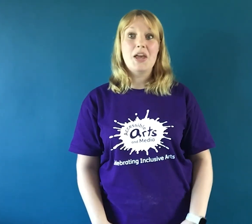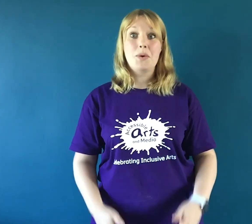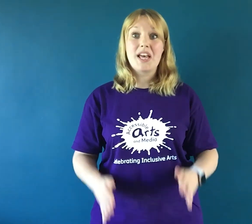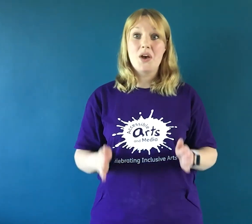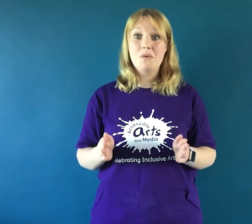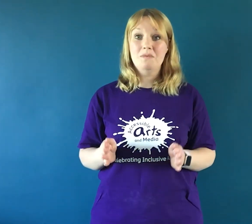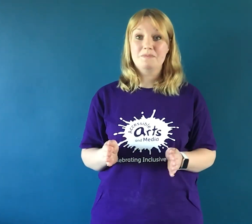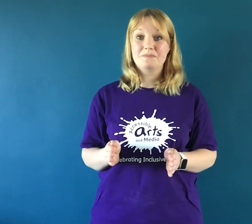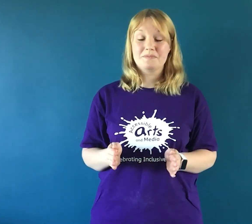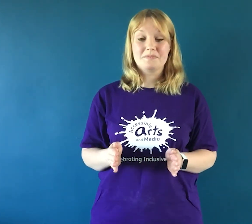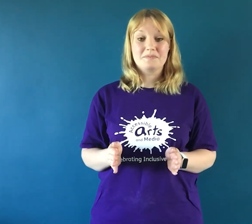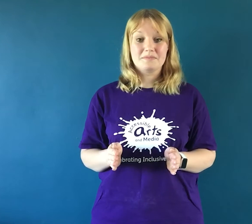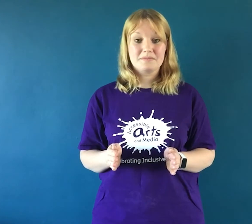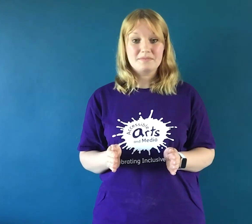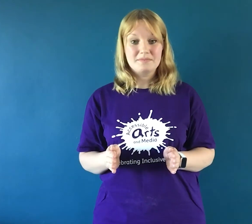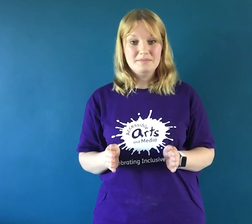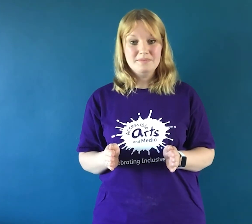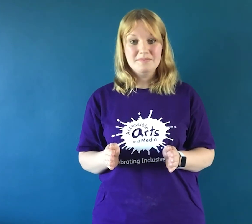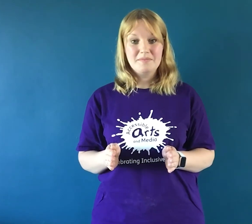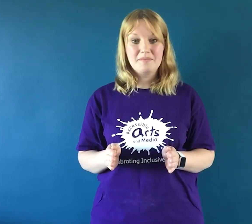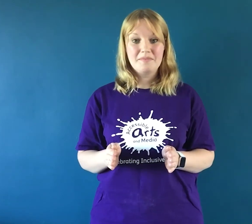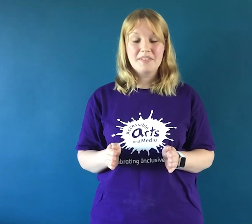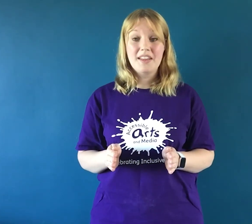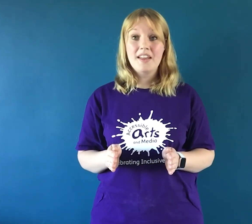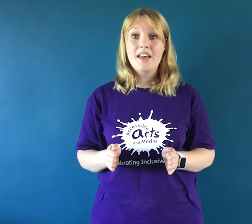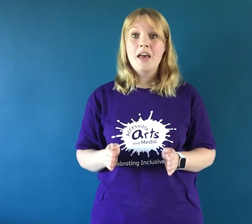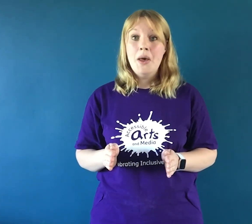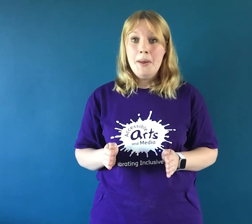Here we go.